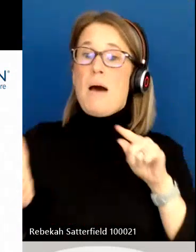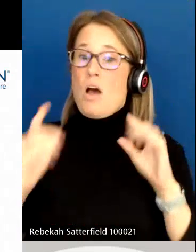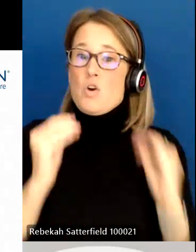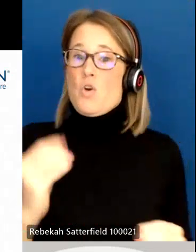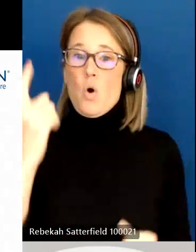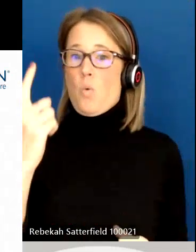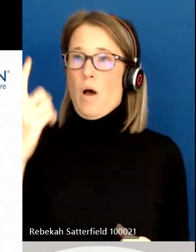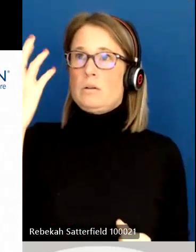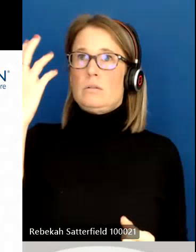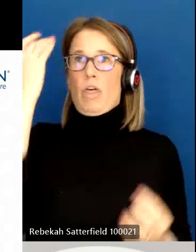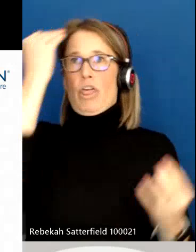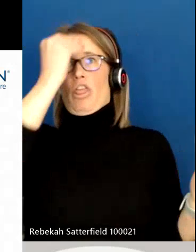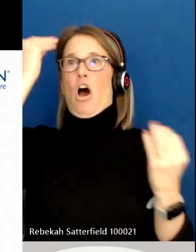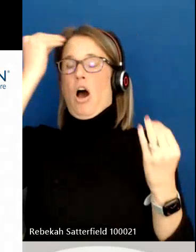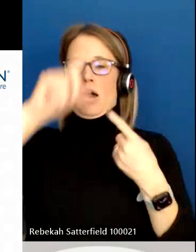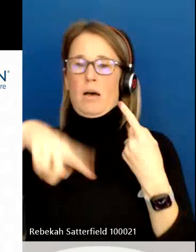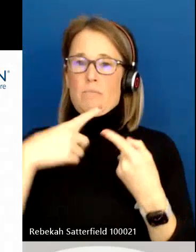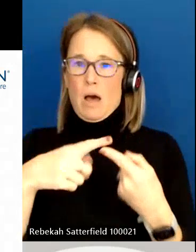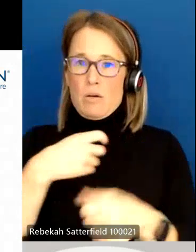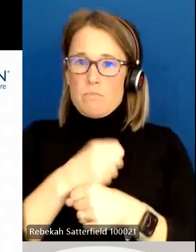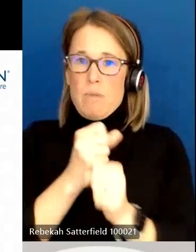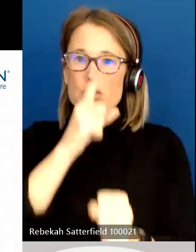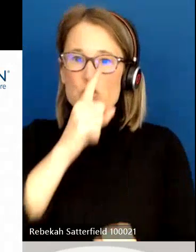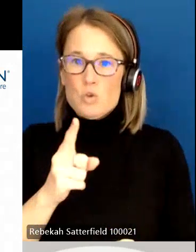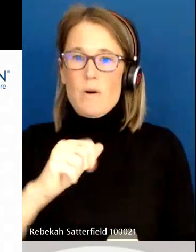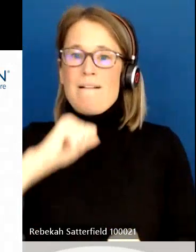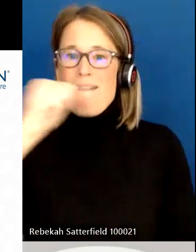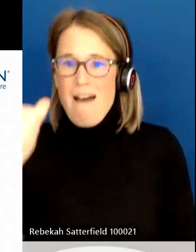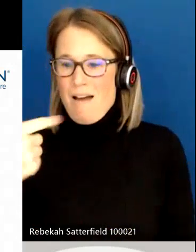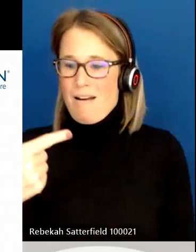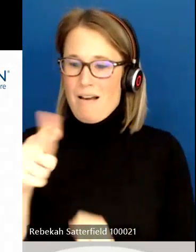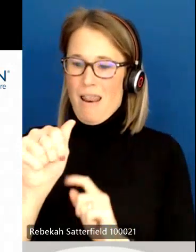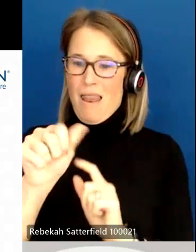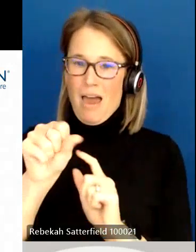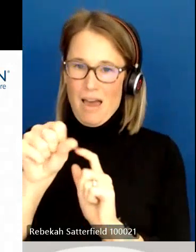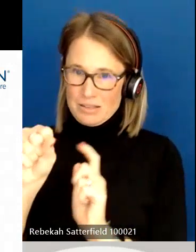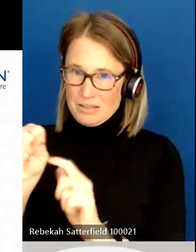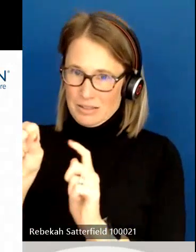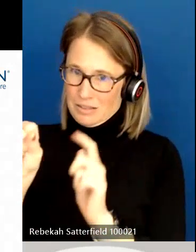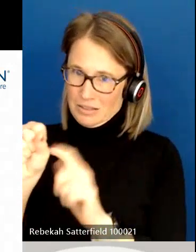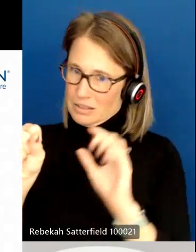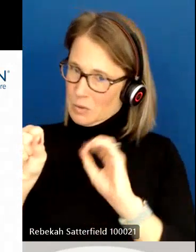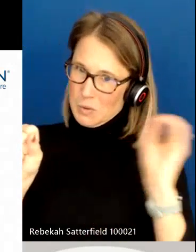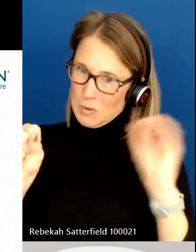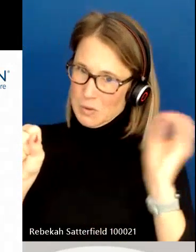really made sure that it was in plexiglass or nothing no cover at all um so next slide